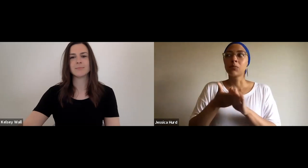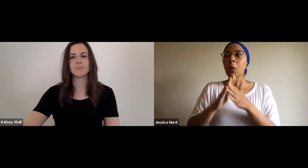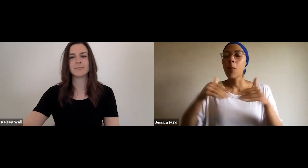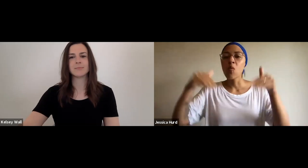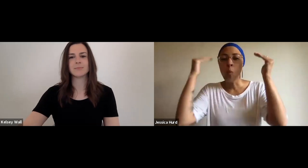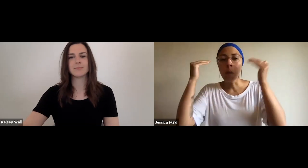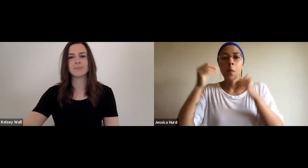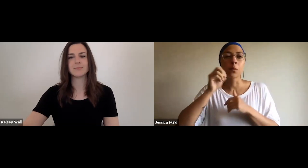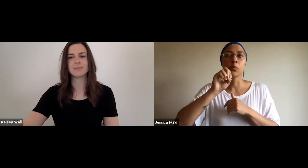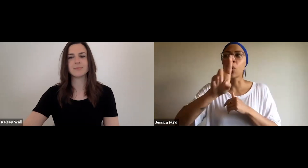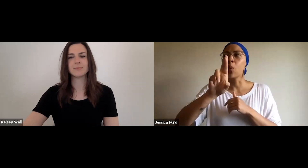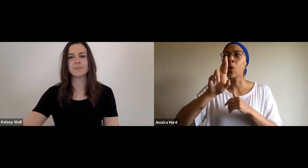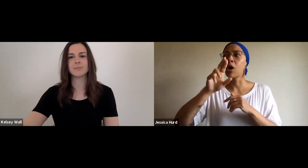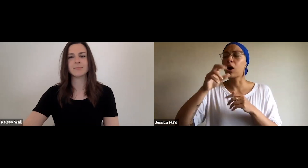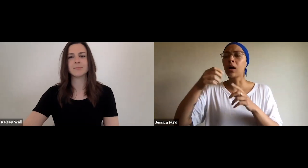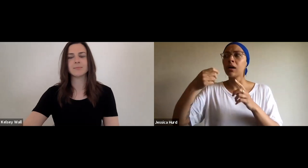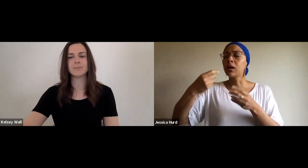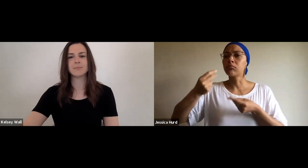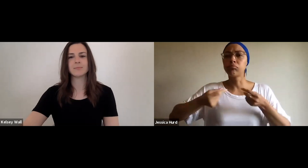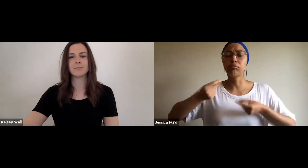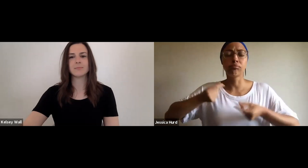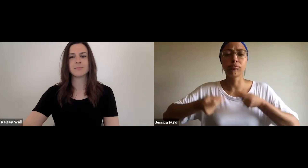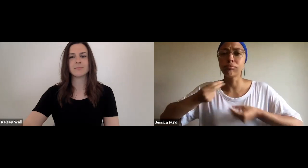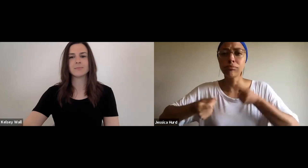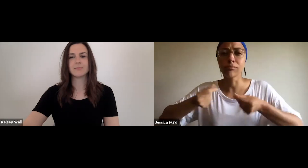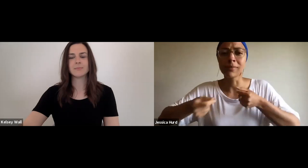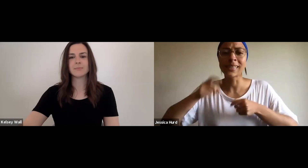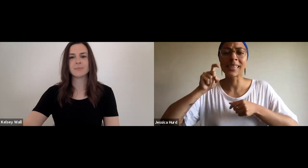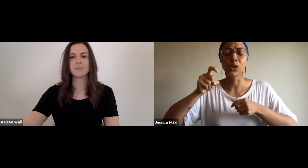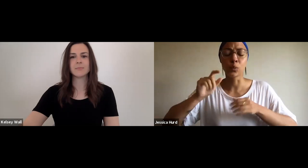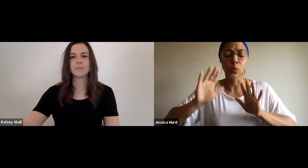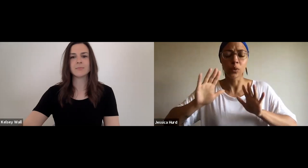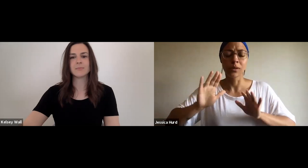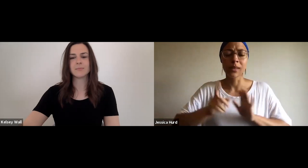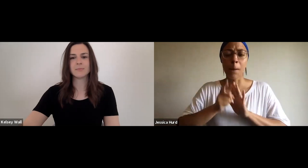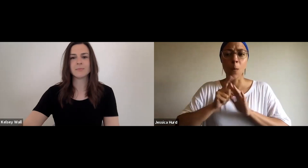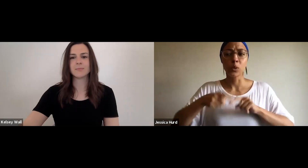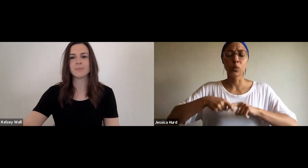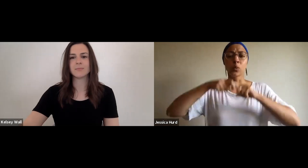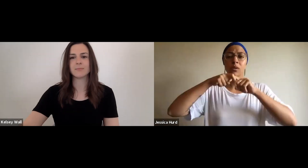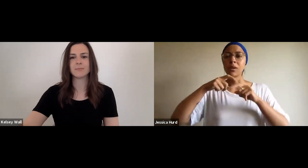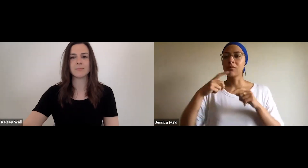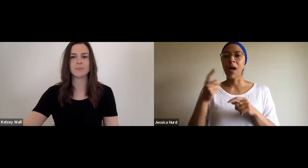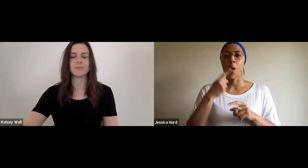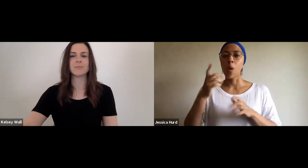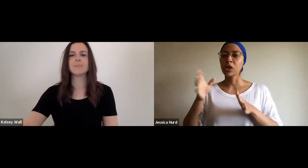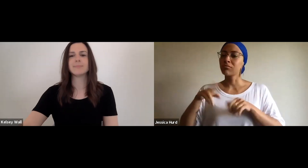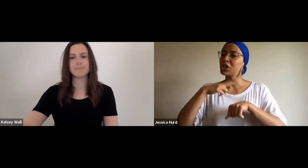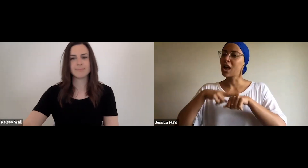That's the thing for me. Whenever I've been overwhelmed or just going--things are going too fast and I need to take a moment to slow down